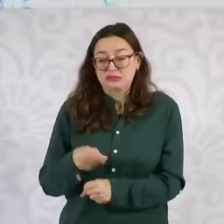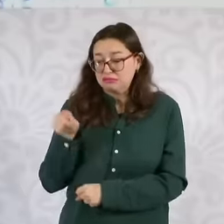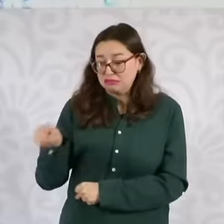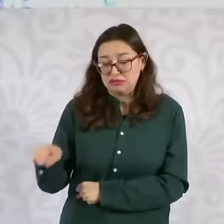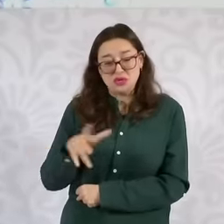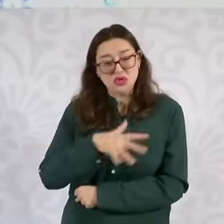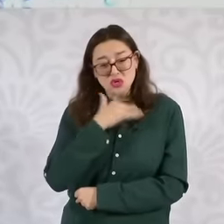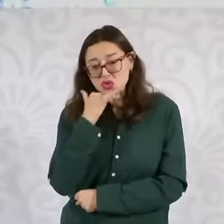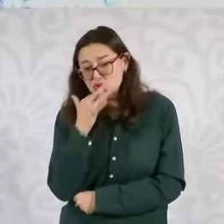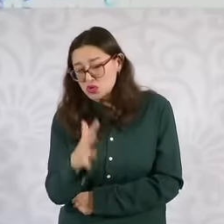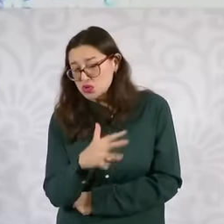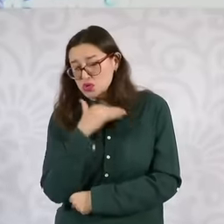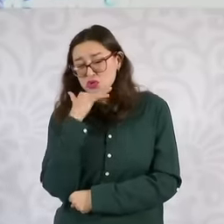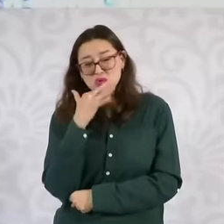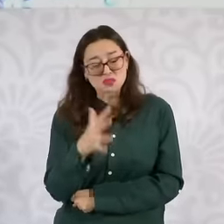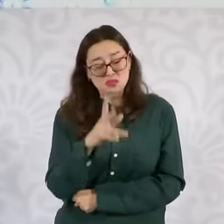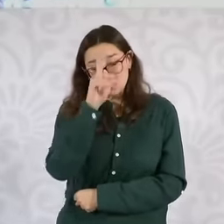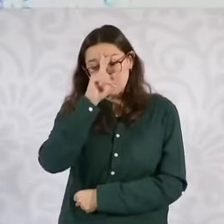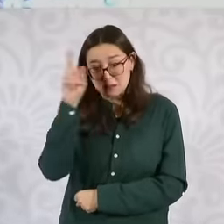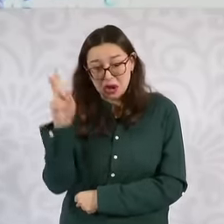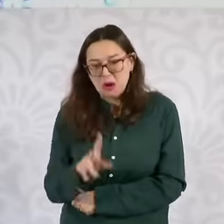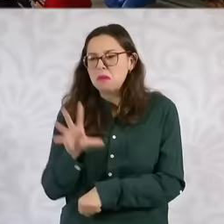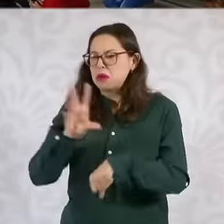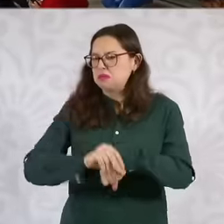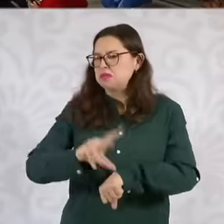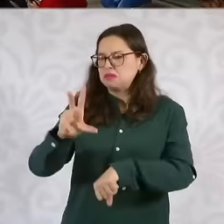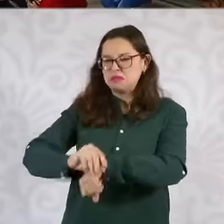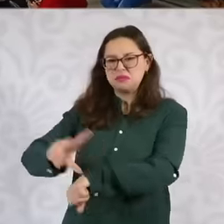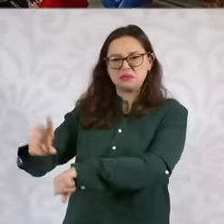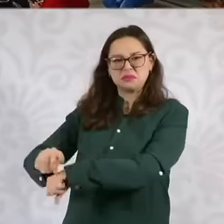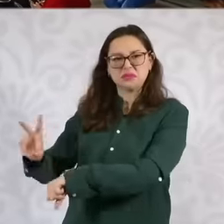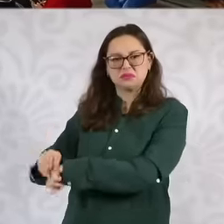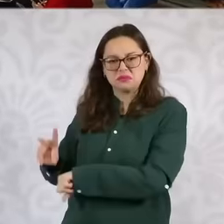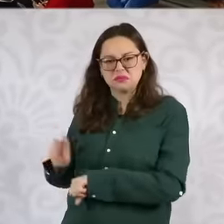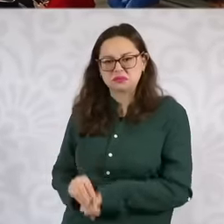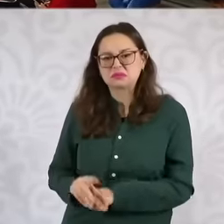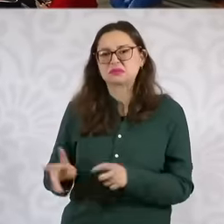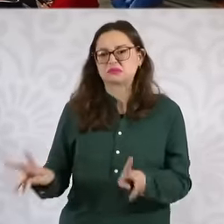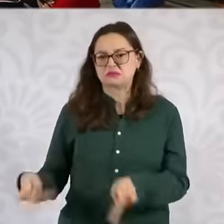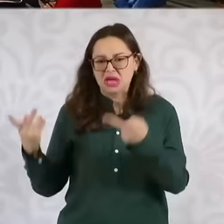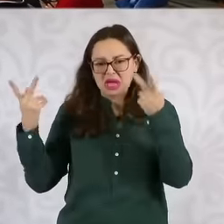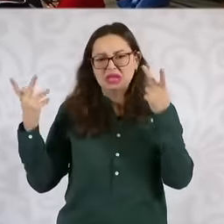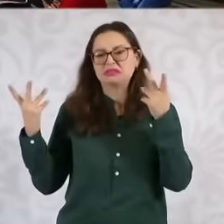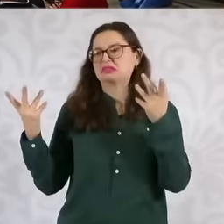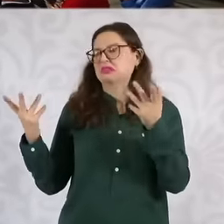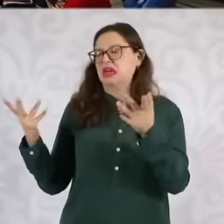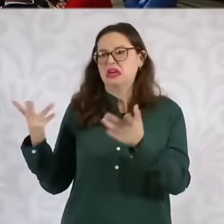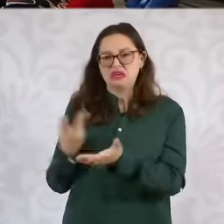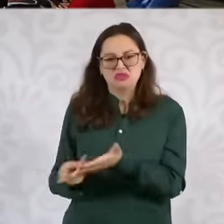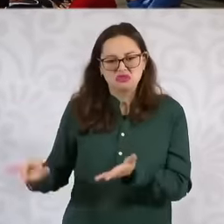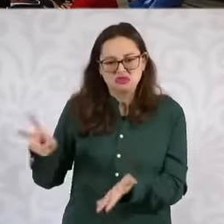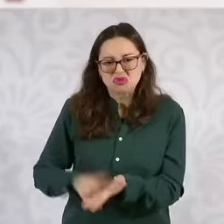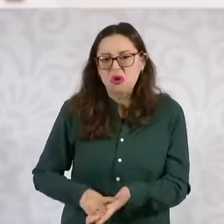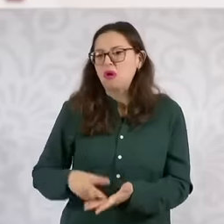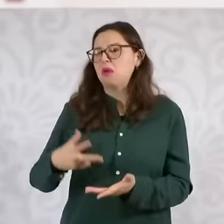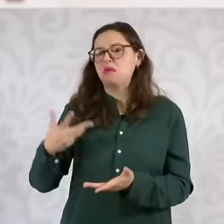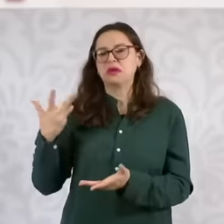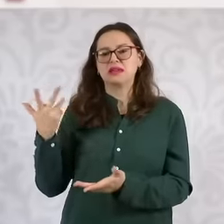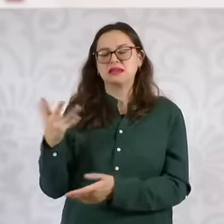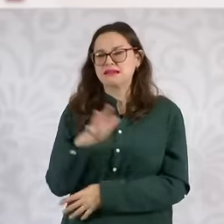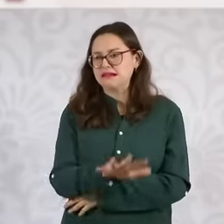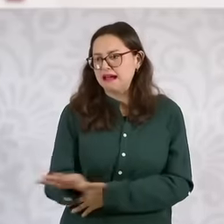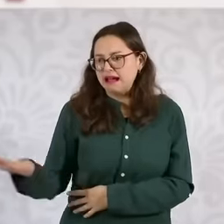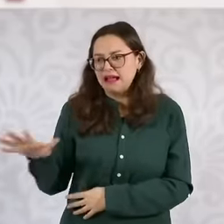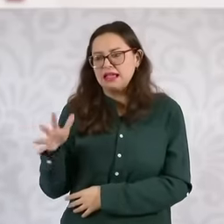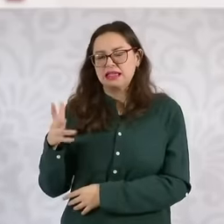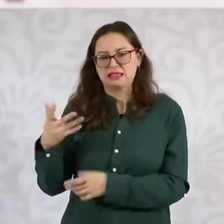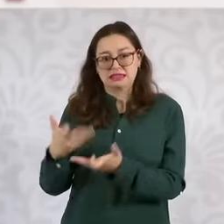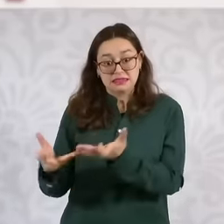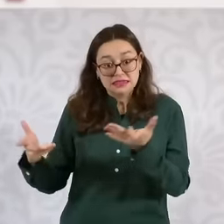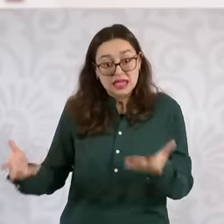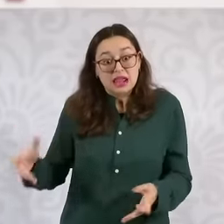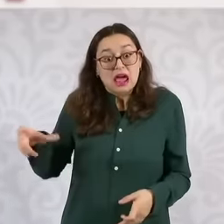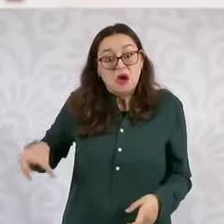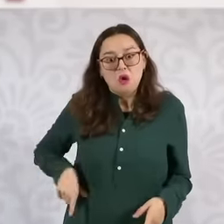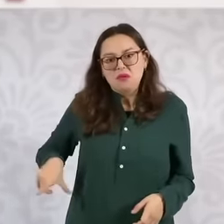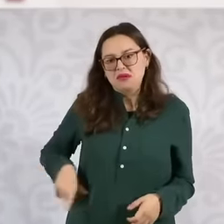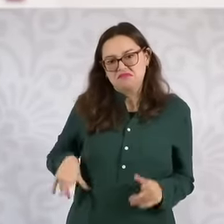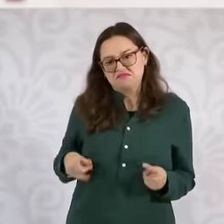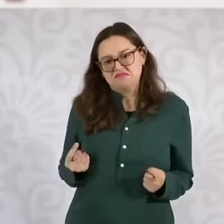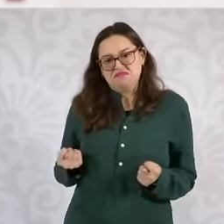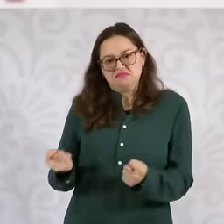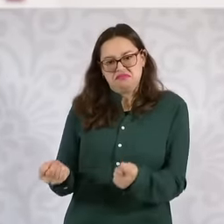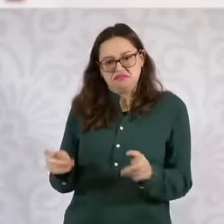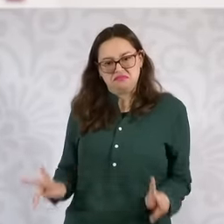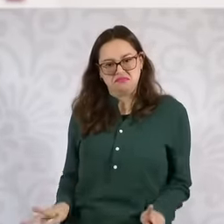tremendous land use changes eh double sales on everything from national areas to private properties